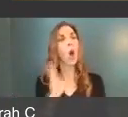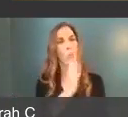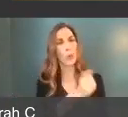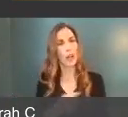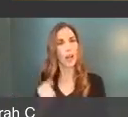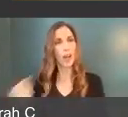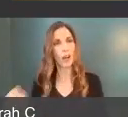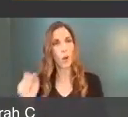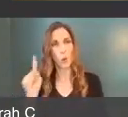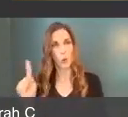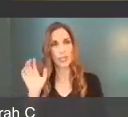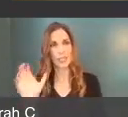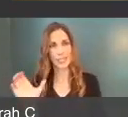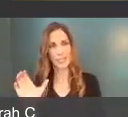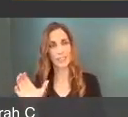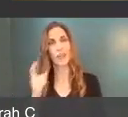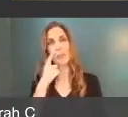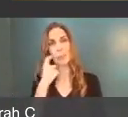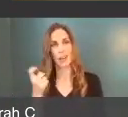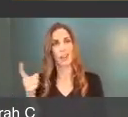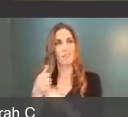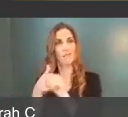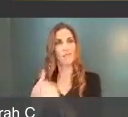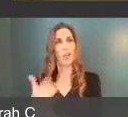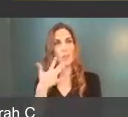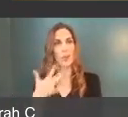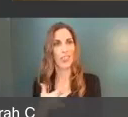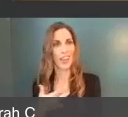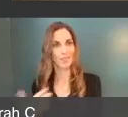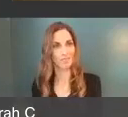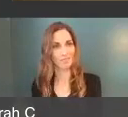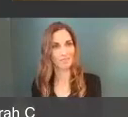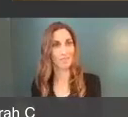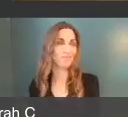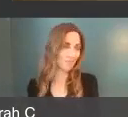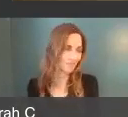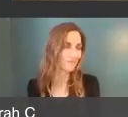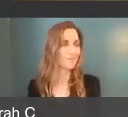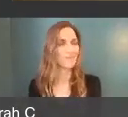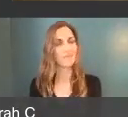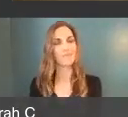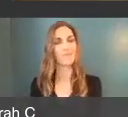you're registered by your birth date. So that's really all I can tell you right now.